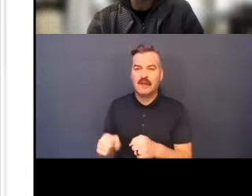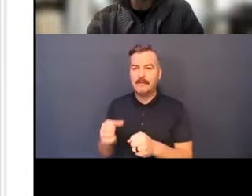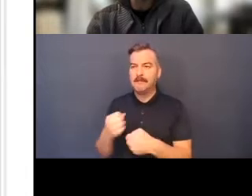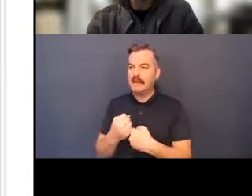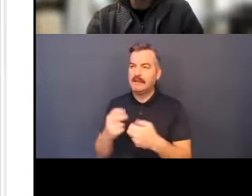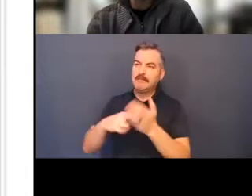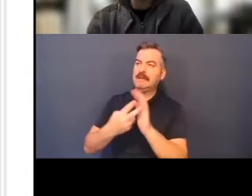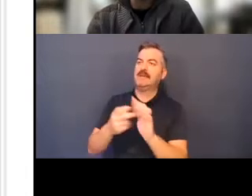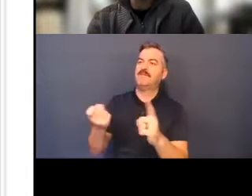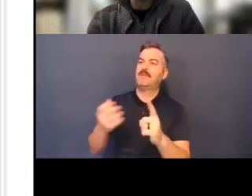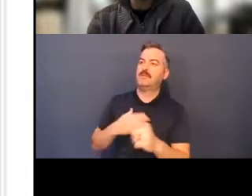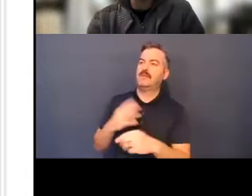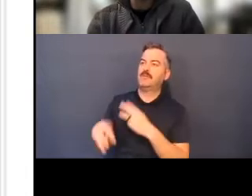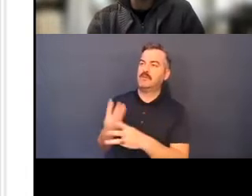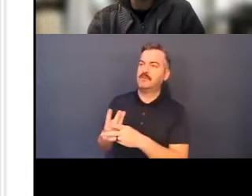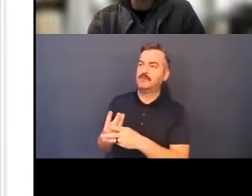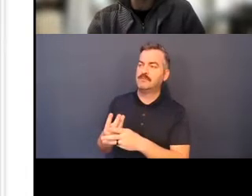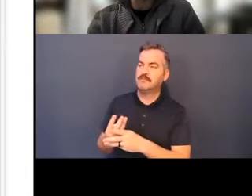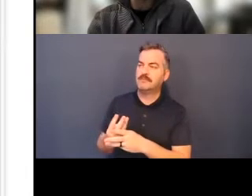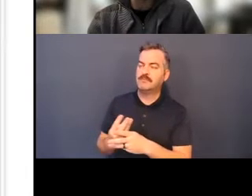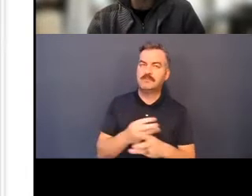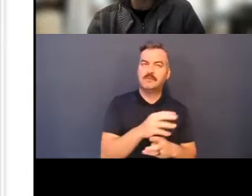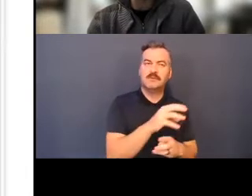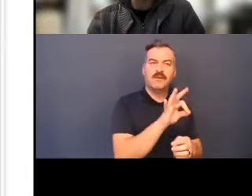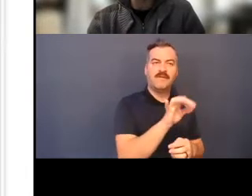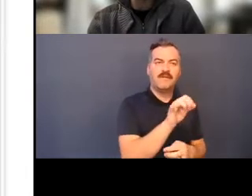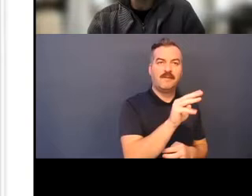world, combining this understanding with famous definition, the threat of an emergency